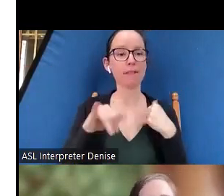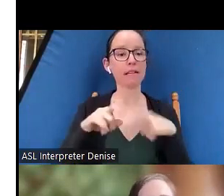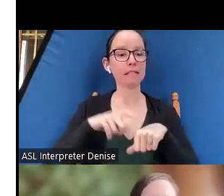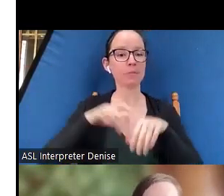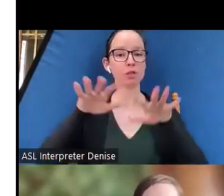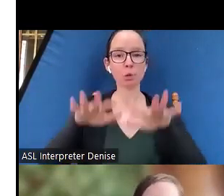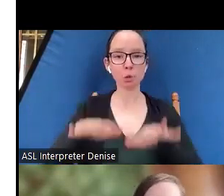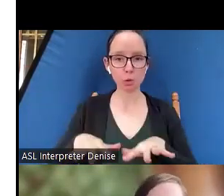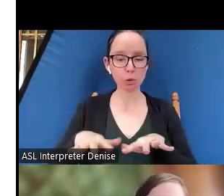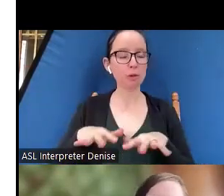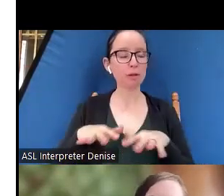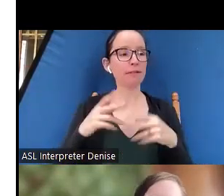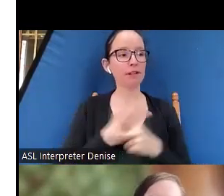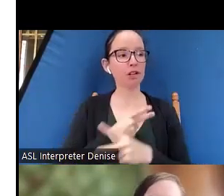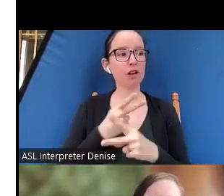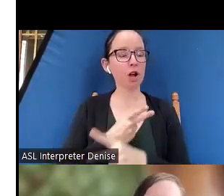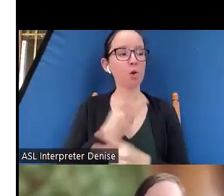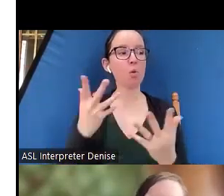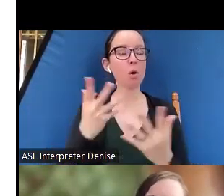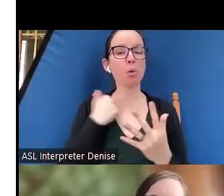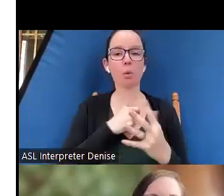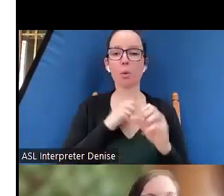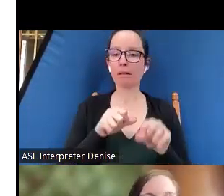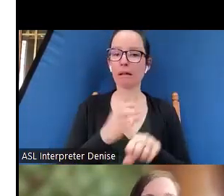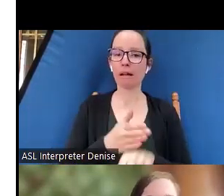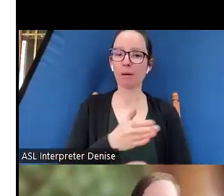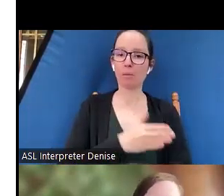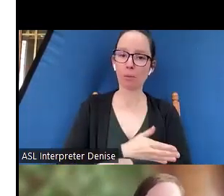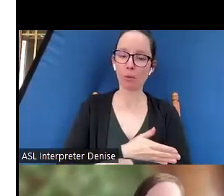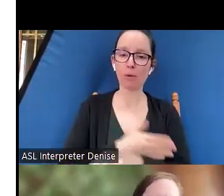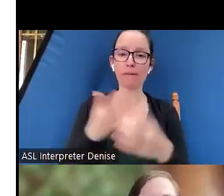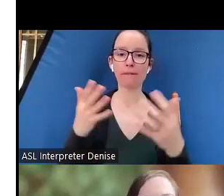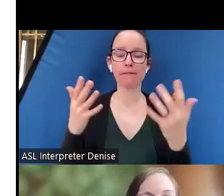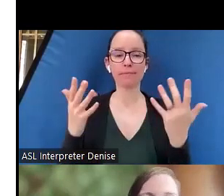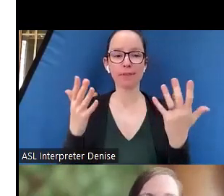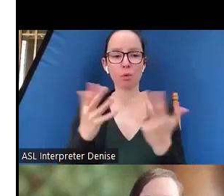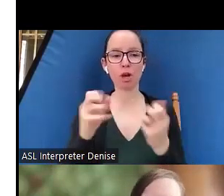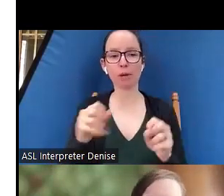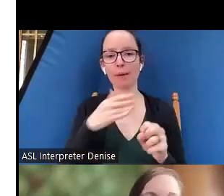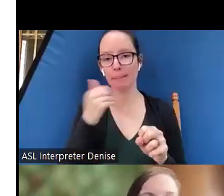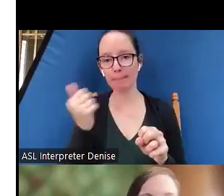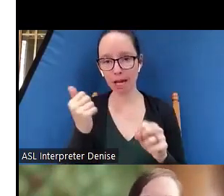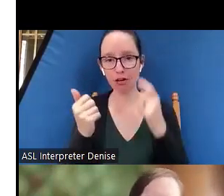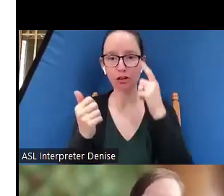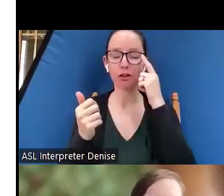And using different activities to do that and engage a wide variety of folks across different disciplines and